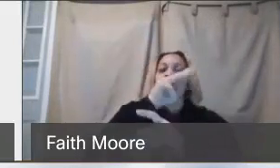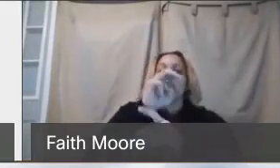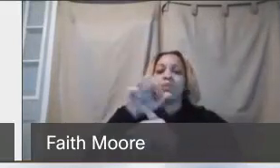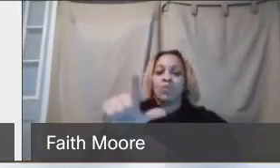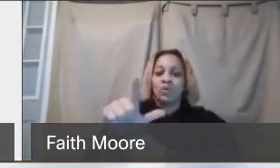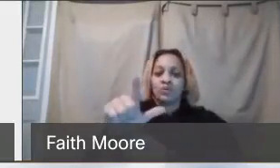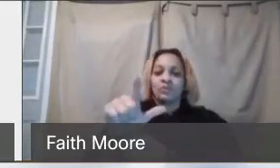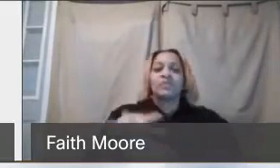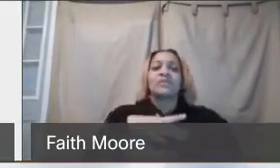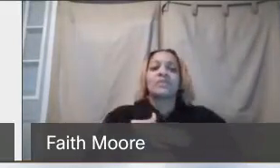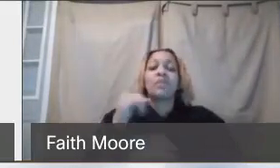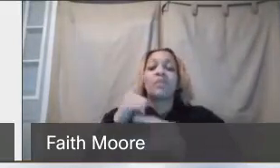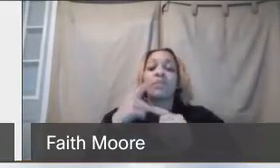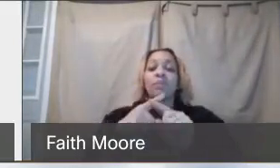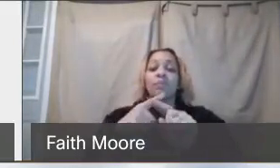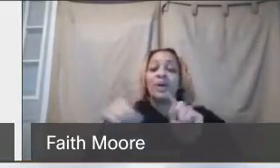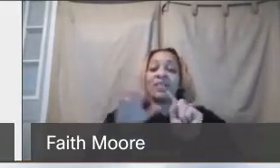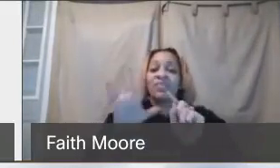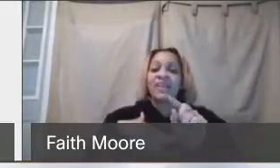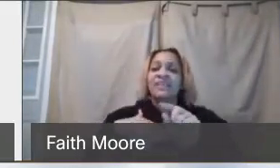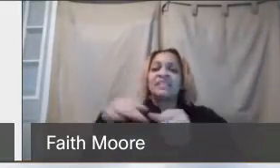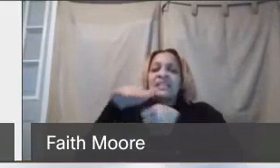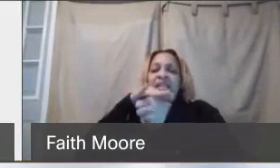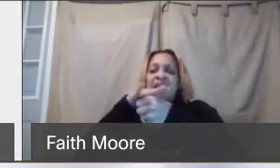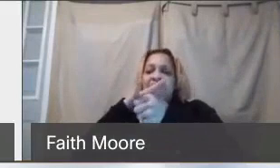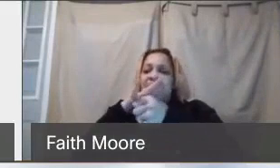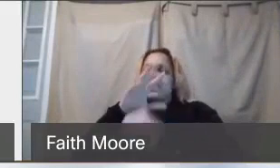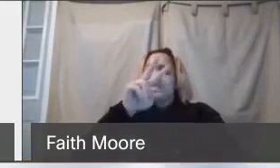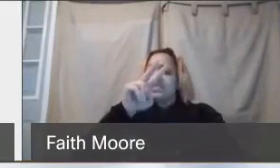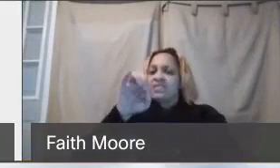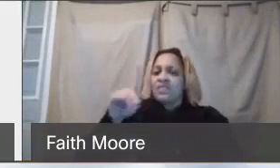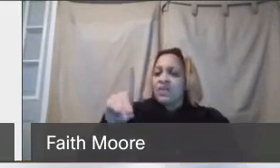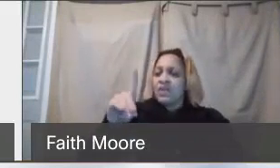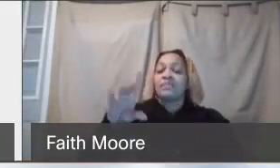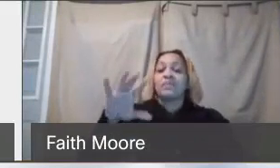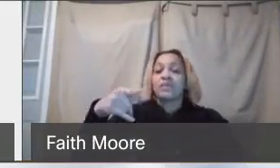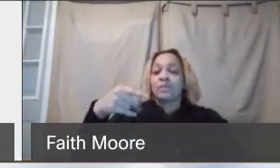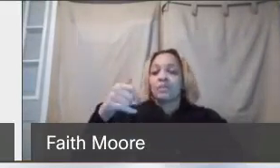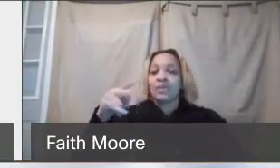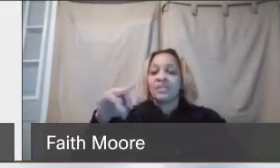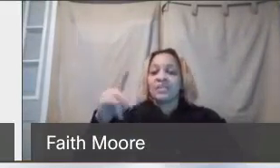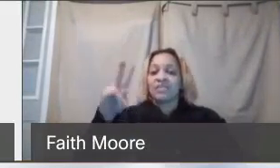But there is a void between there and Pennsylvania Avenue where the district of columbia's jurisdiction.